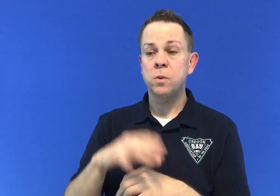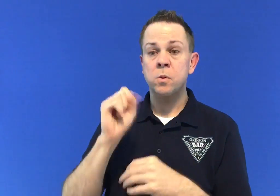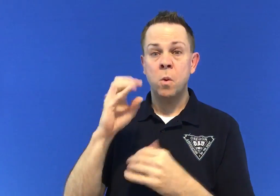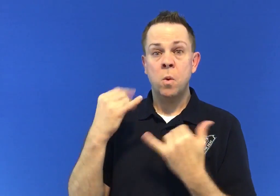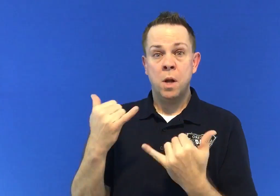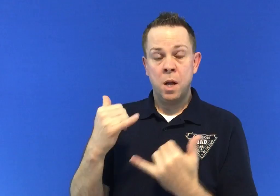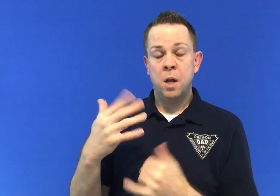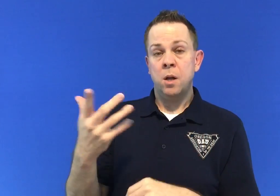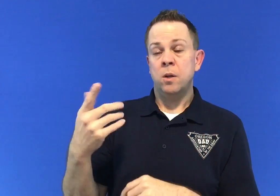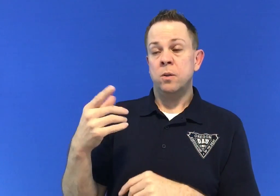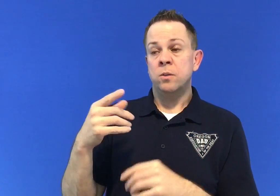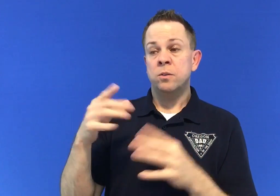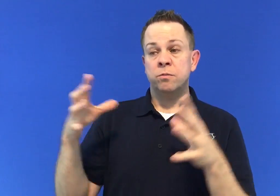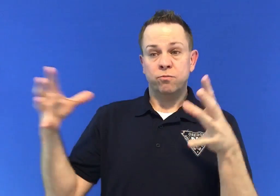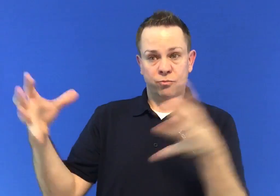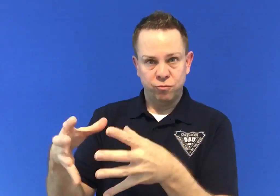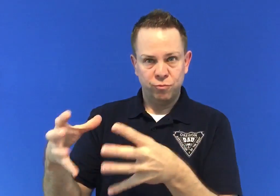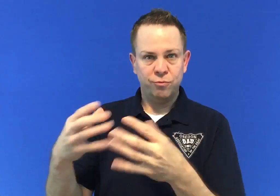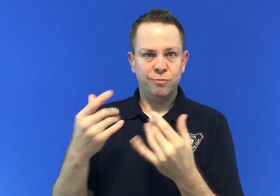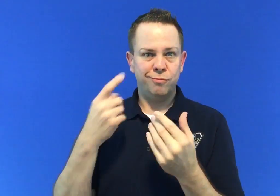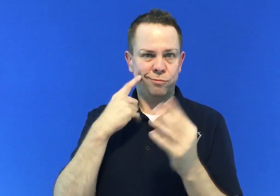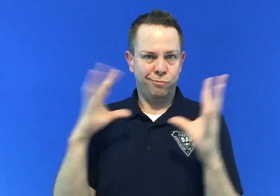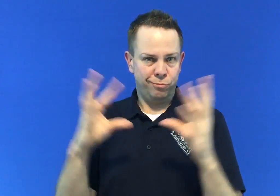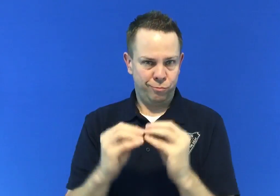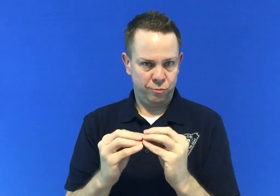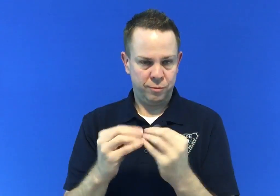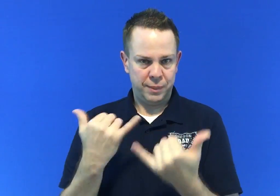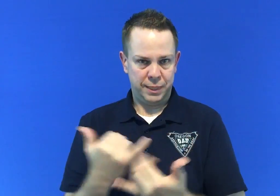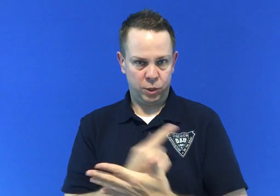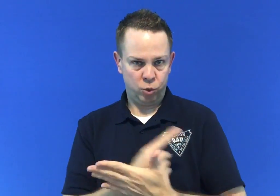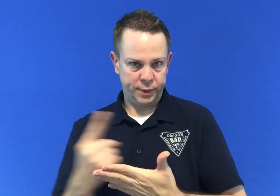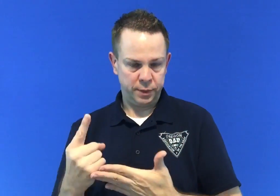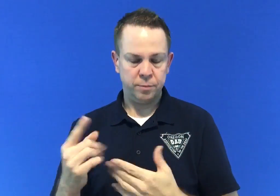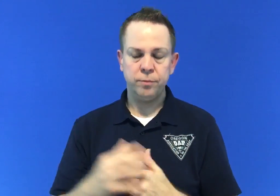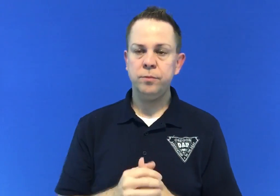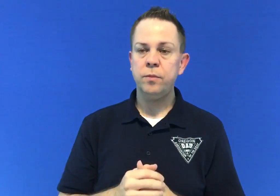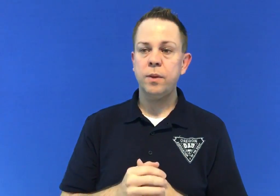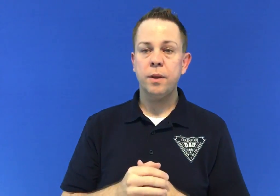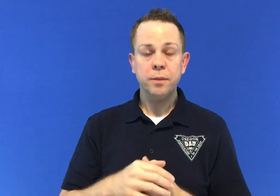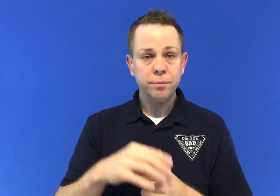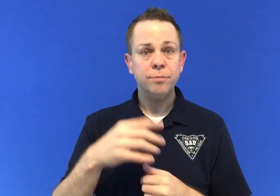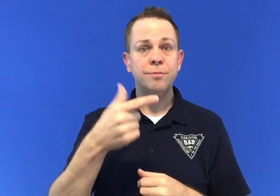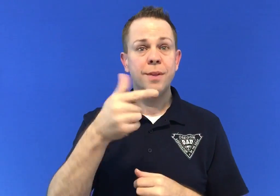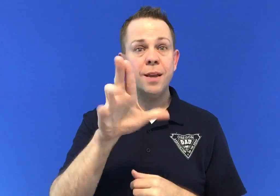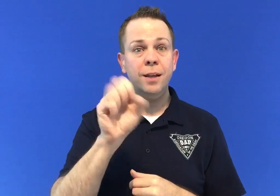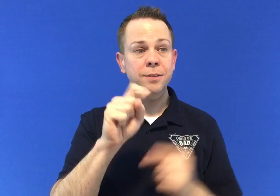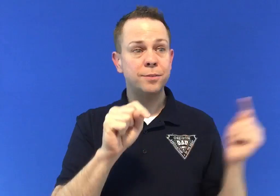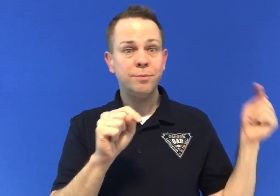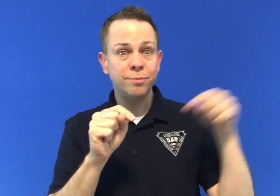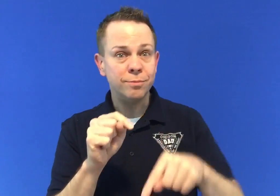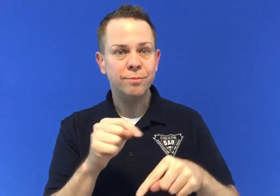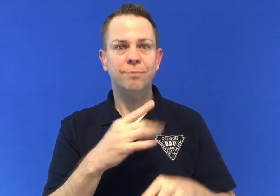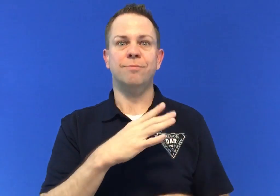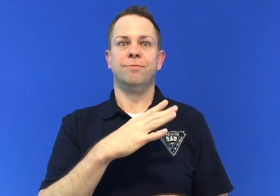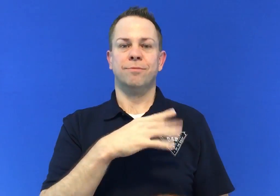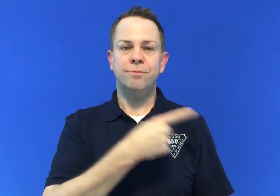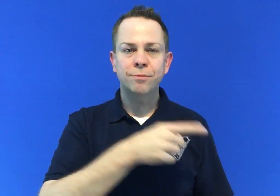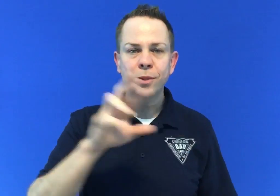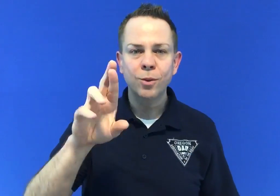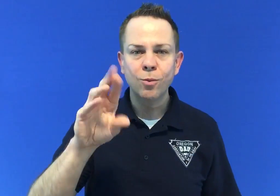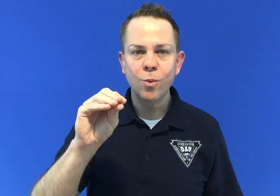So, now at the recent meeting this past week, guests came.